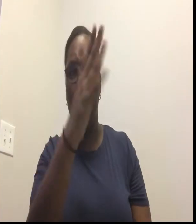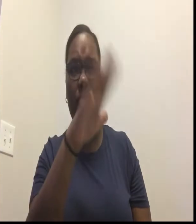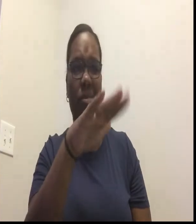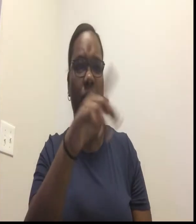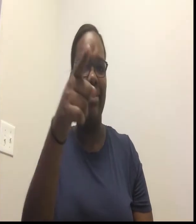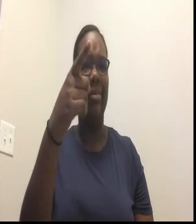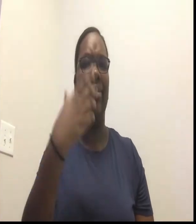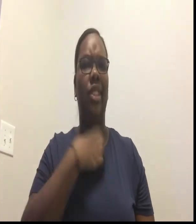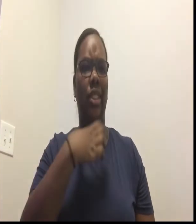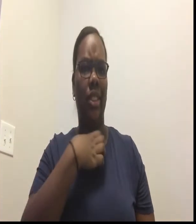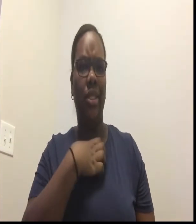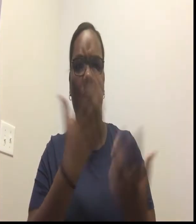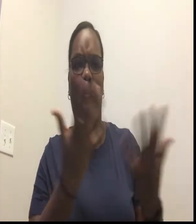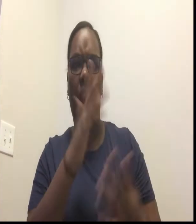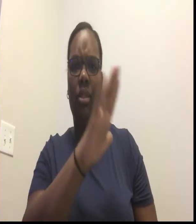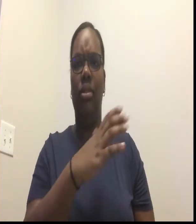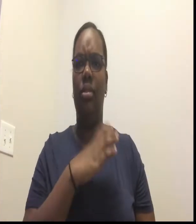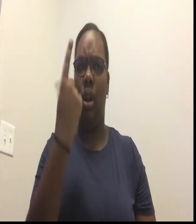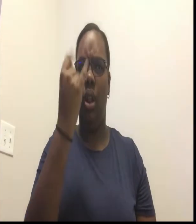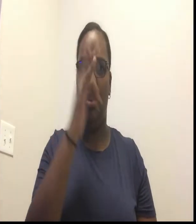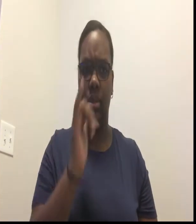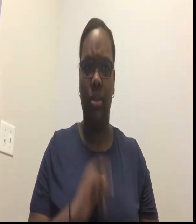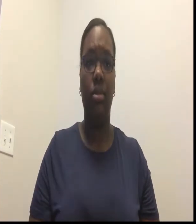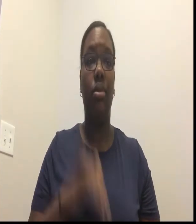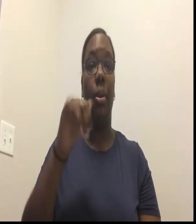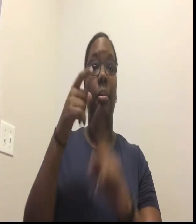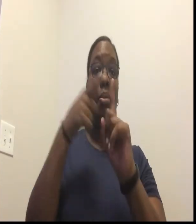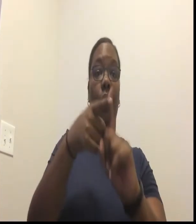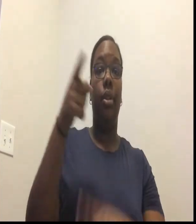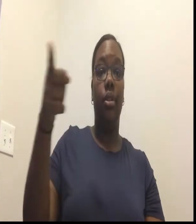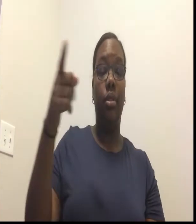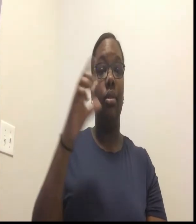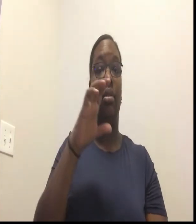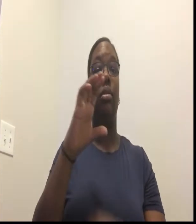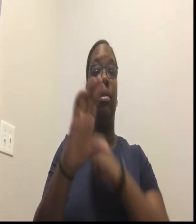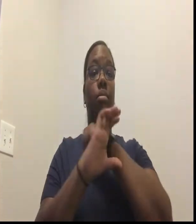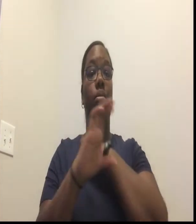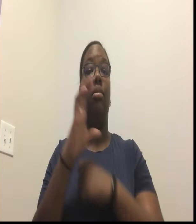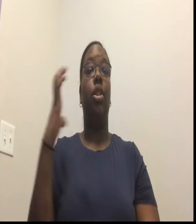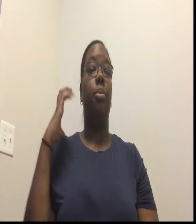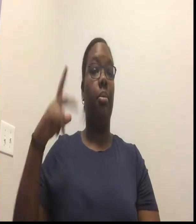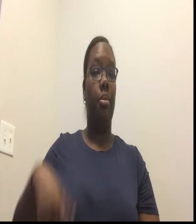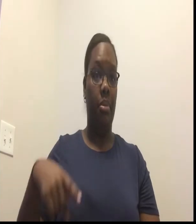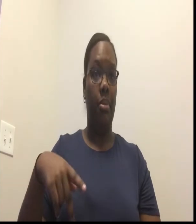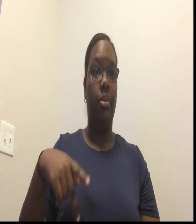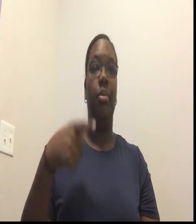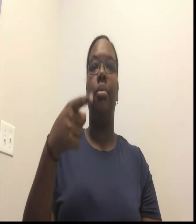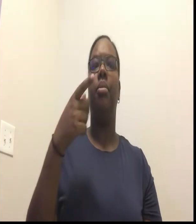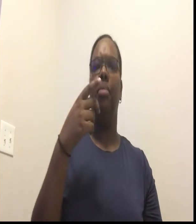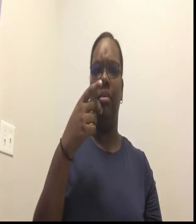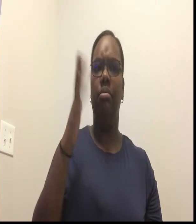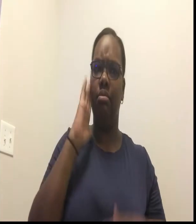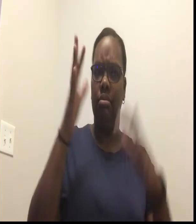speaking and you would tell them what the complaint is. At that point the chair